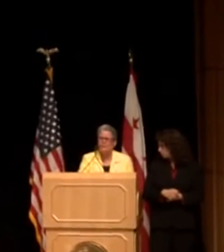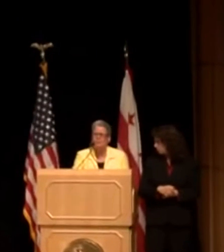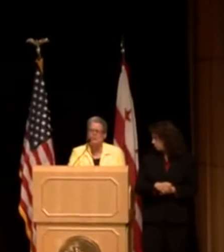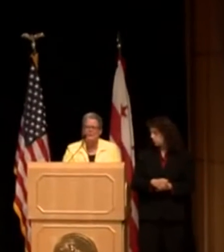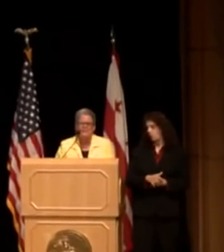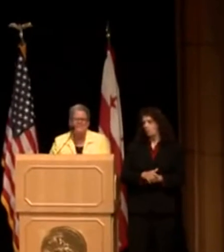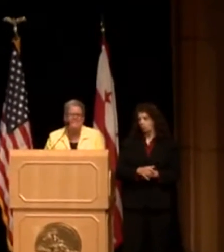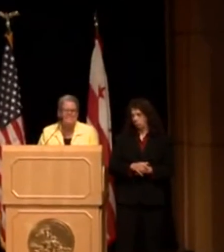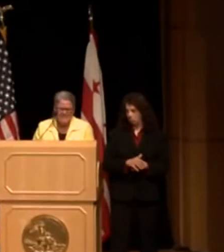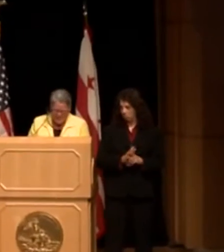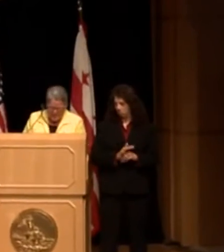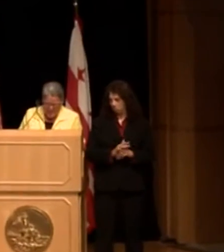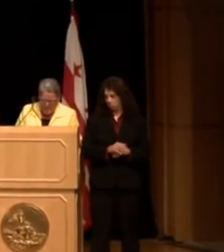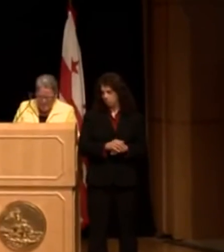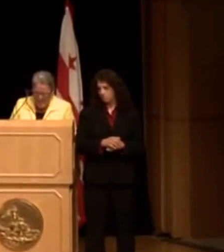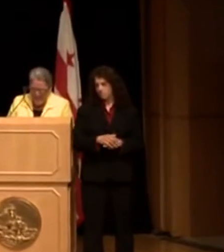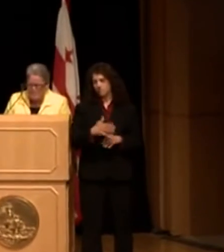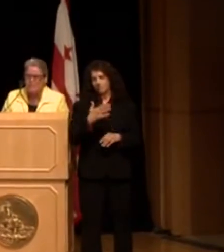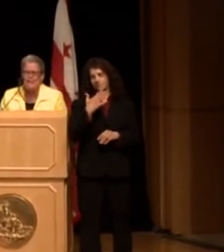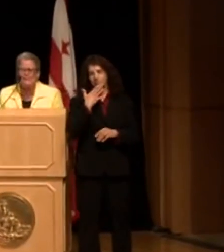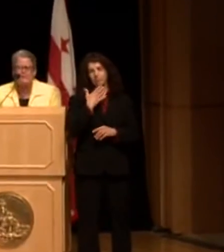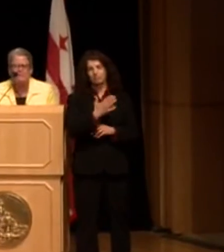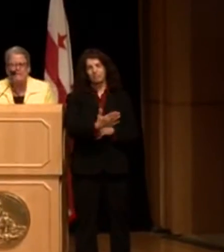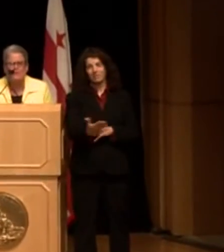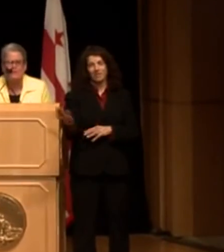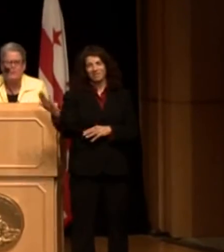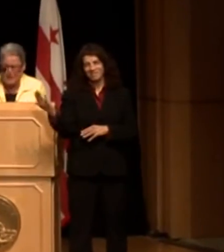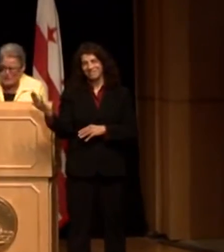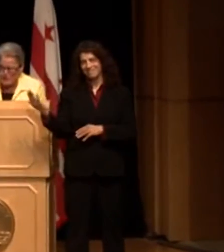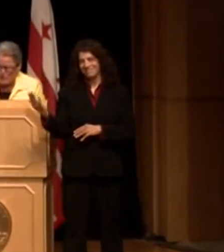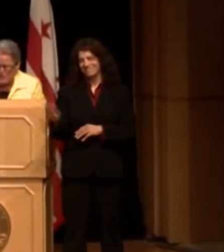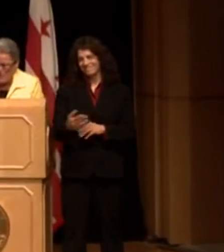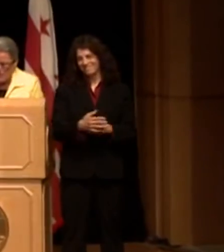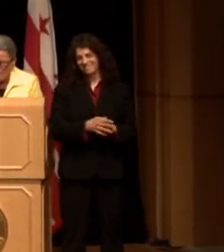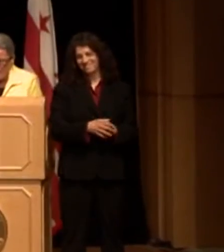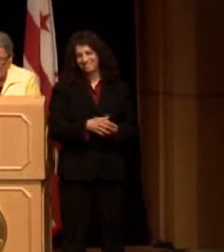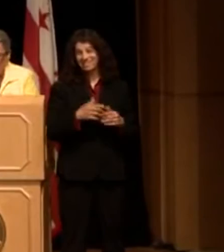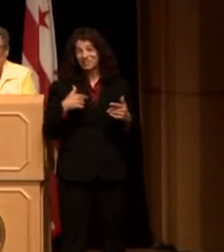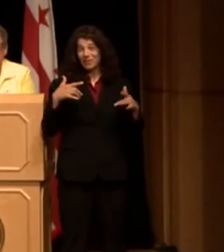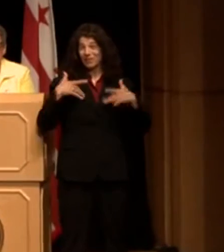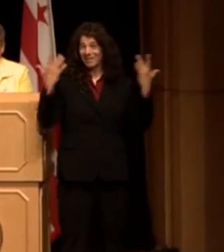GOOD MORNING. I'M DELIGHTED TO BE HERE AS DIRECTOR OF THE DEPARTMENT OF HOUSING AND COMMUNITY